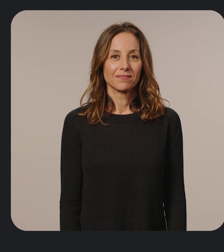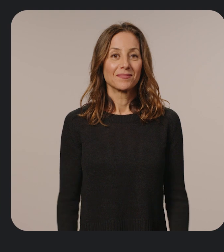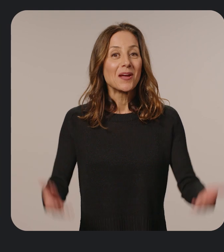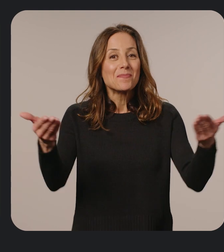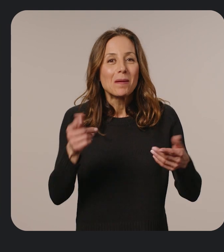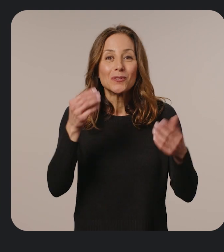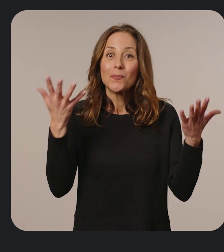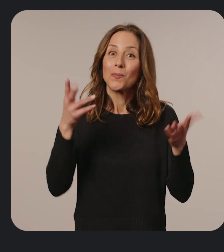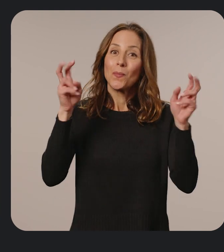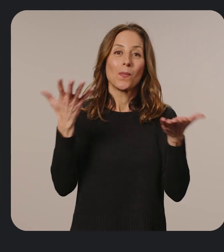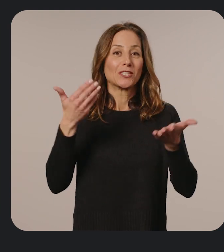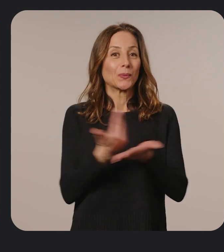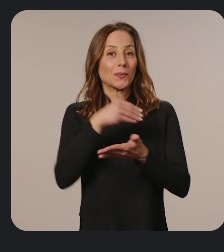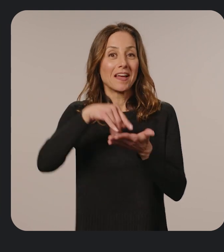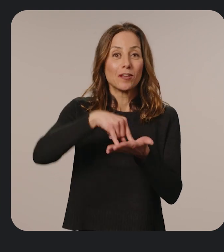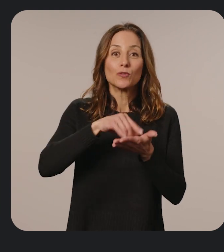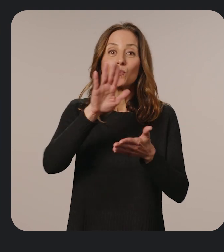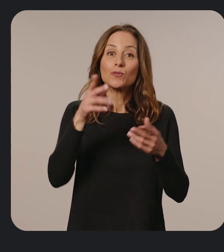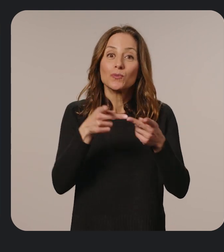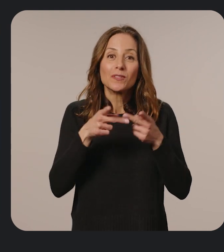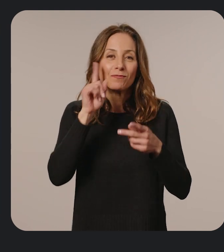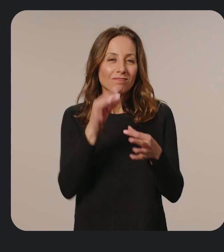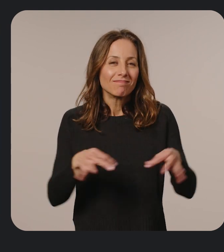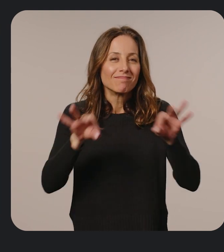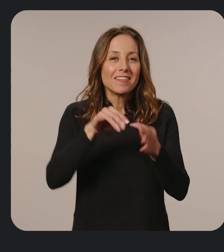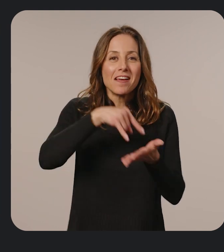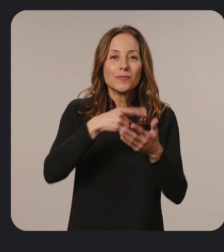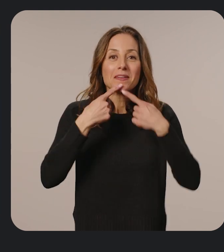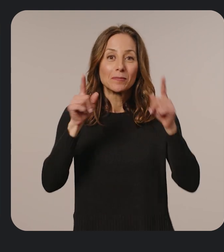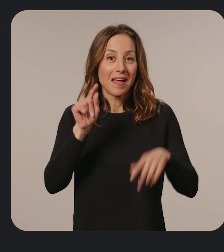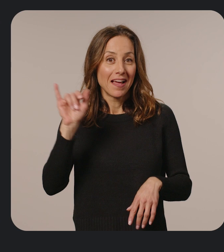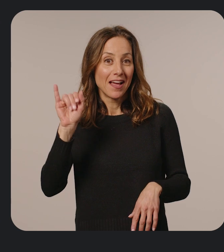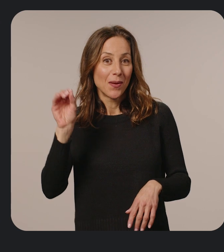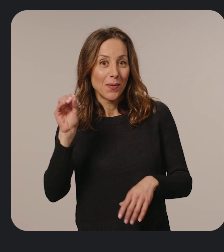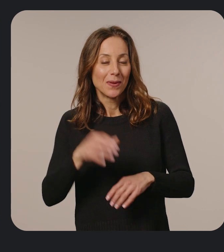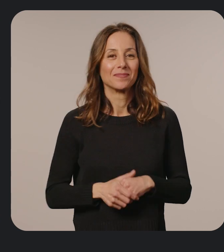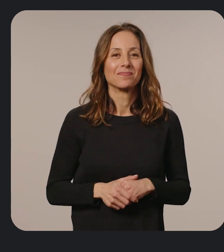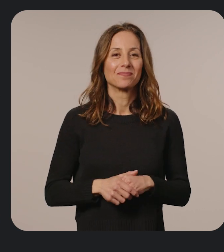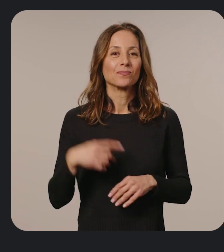Welcome to What's New in Android, your source for key Android announcements at I/O.